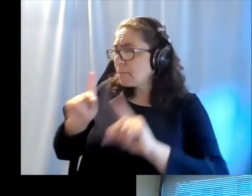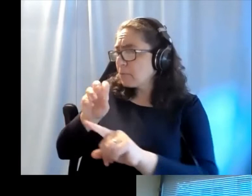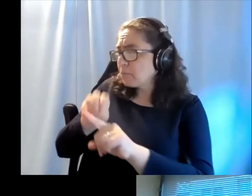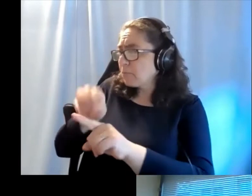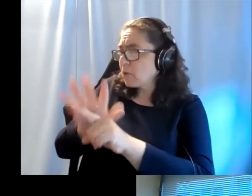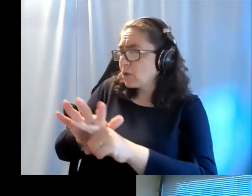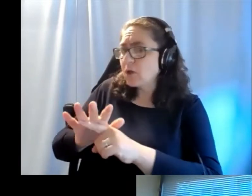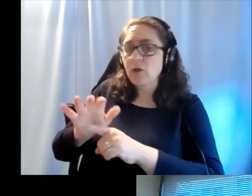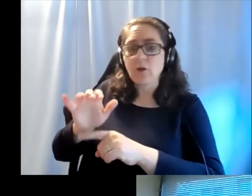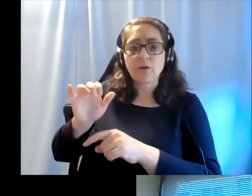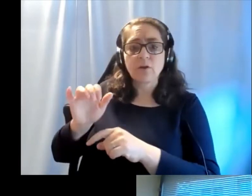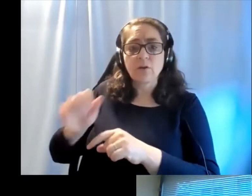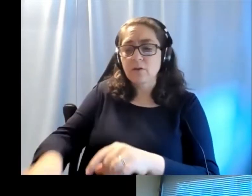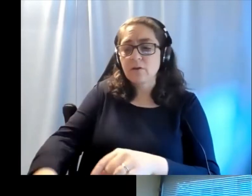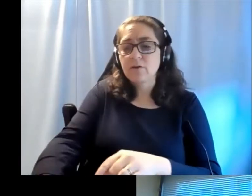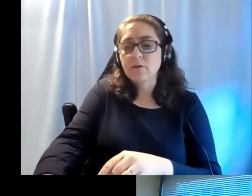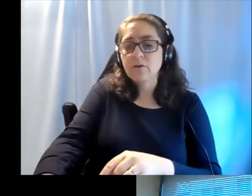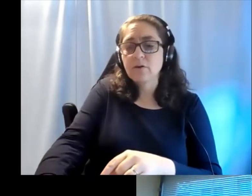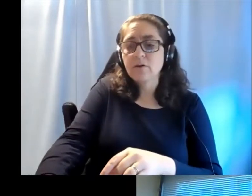they had been in the past?